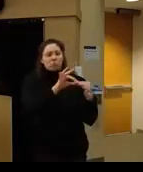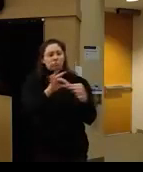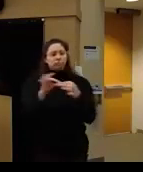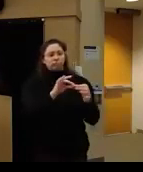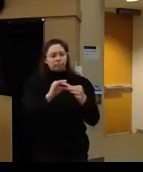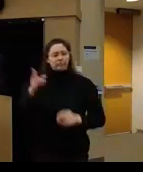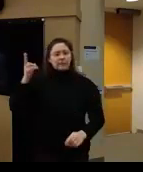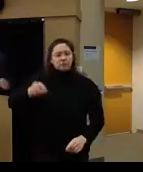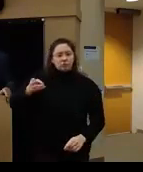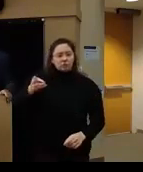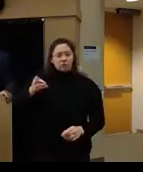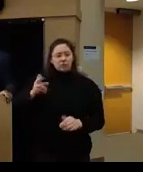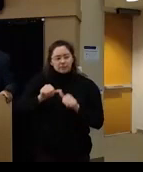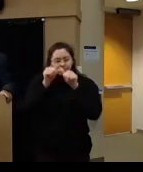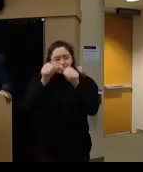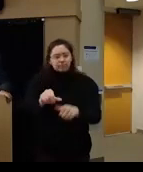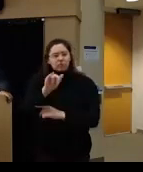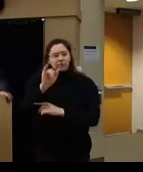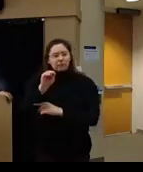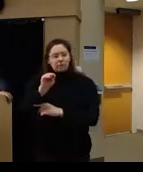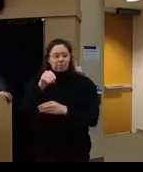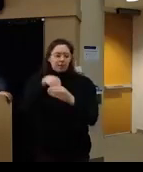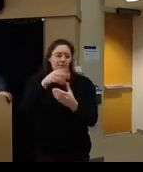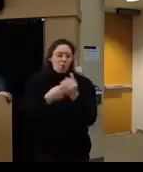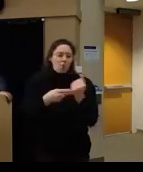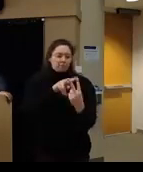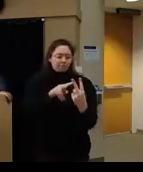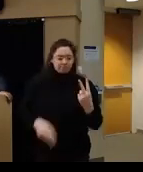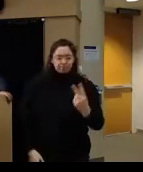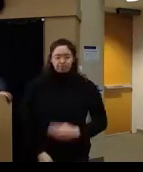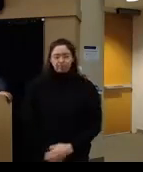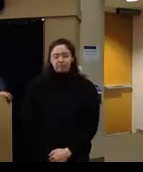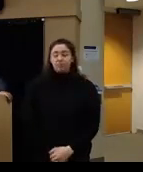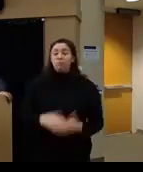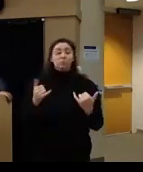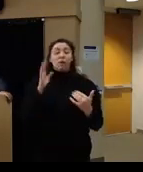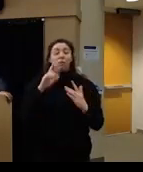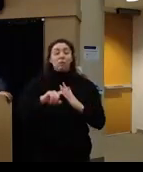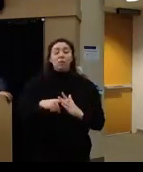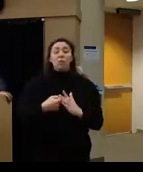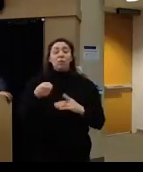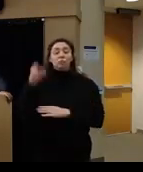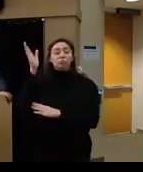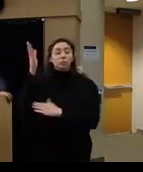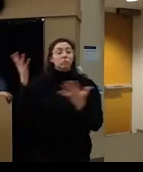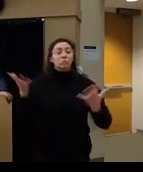of perpetuating racism uh in their discipline so I'll begin this uh presentation with a very